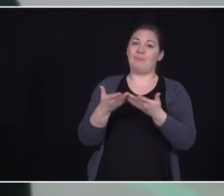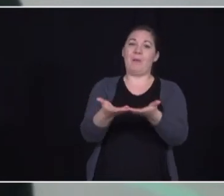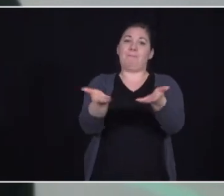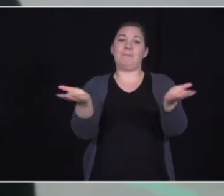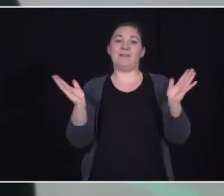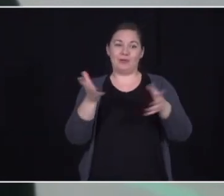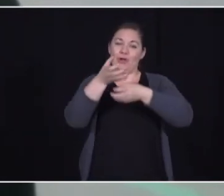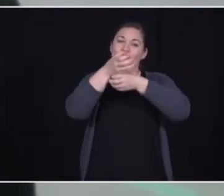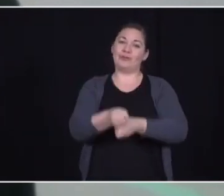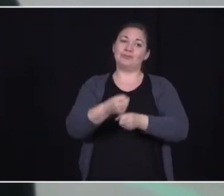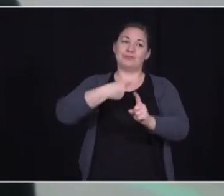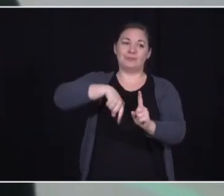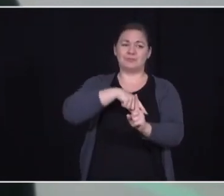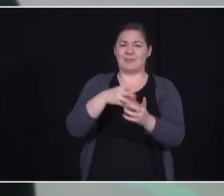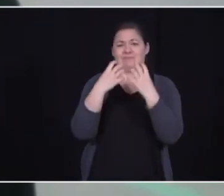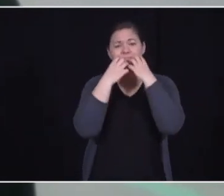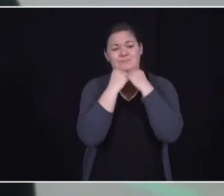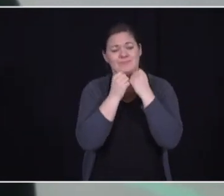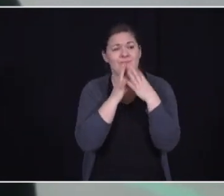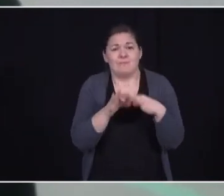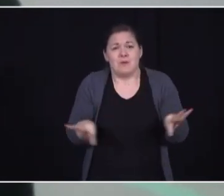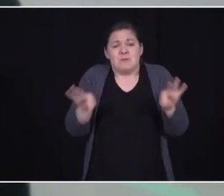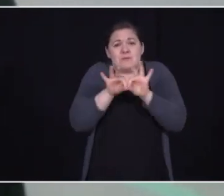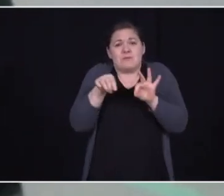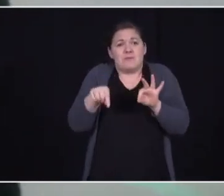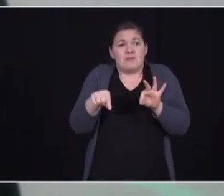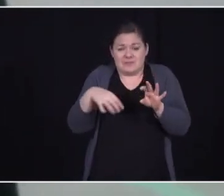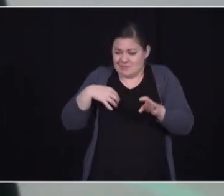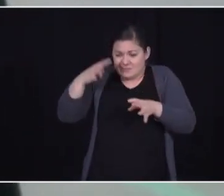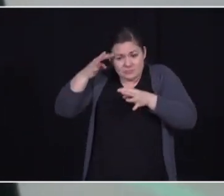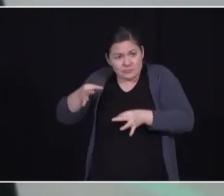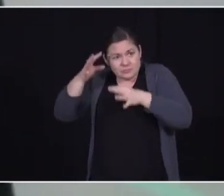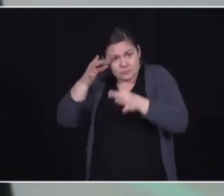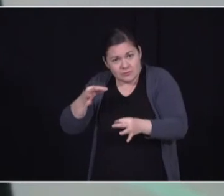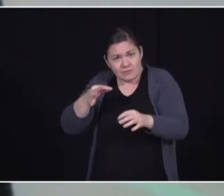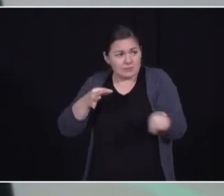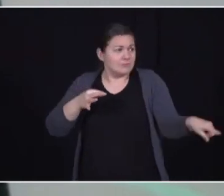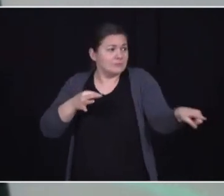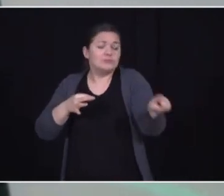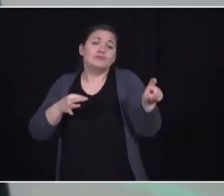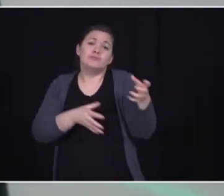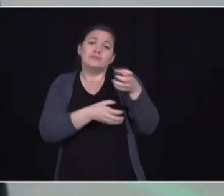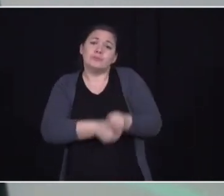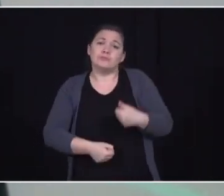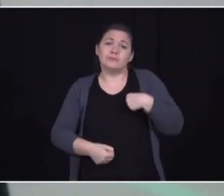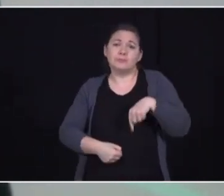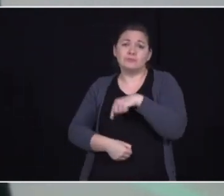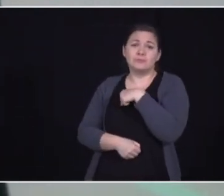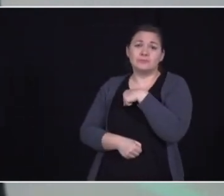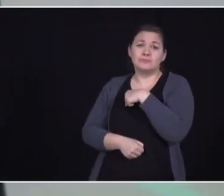crosscutting guiding principle of our work which is public trust, which we hold quite dear to the process of our recommendations of